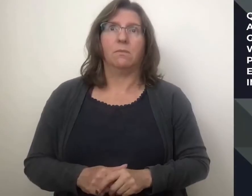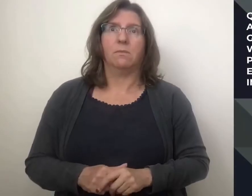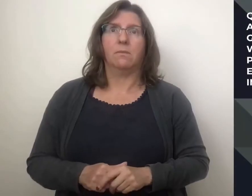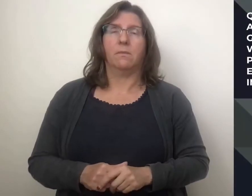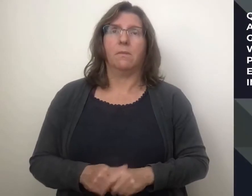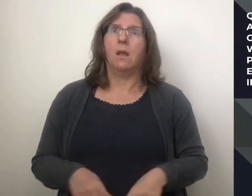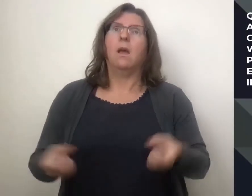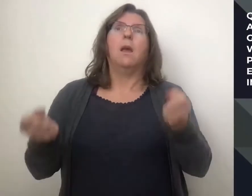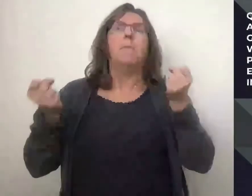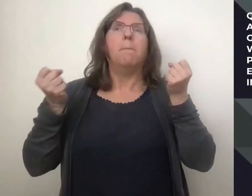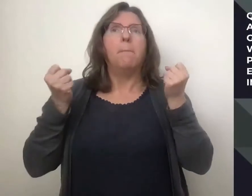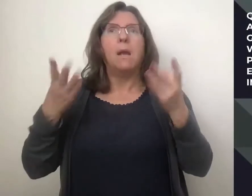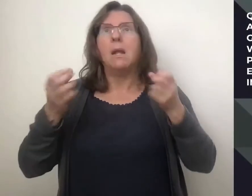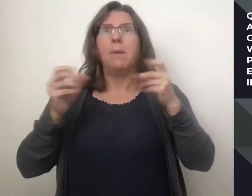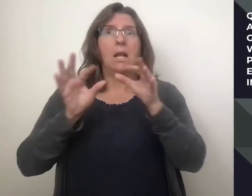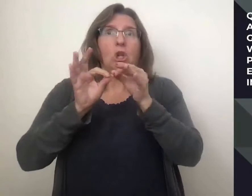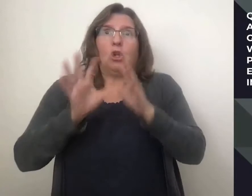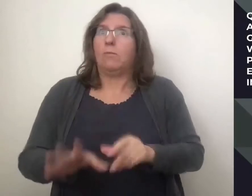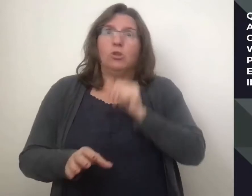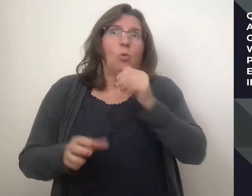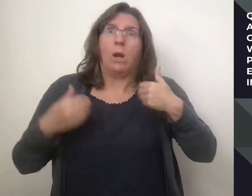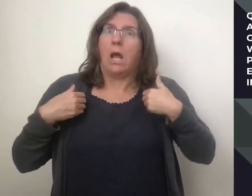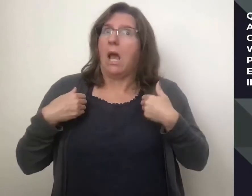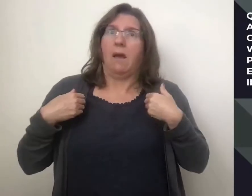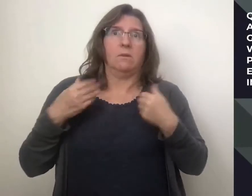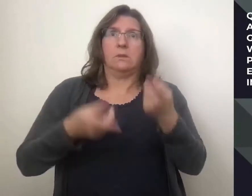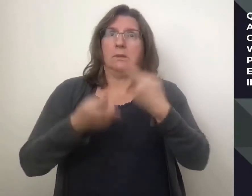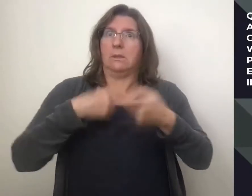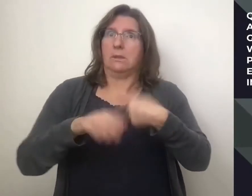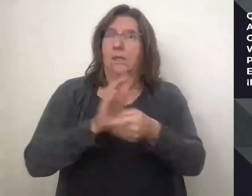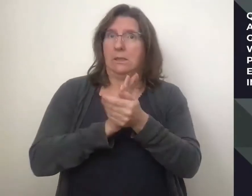Providing sign language interpreters does not provide this quality access,